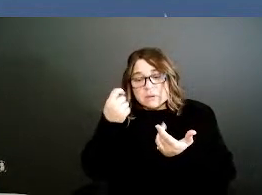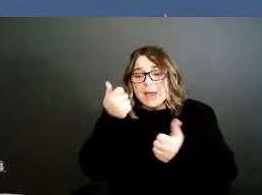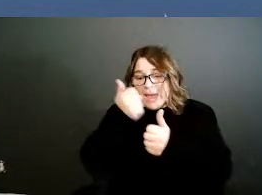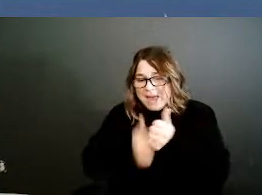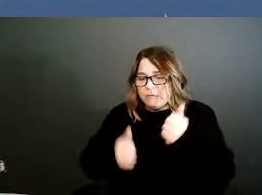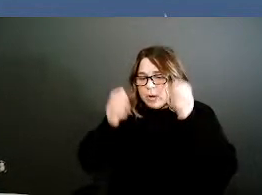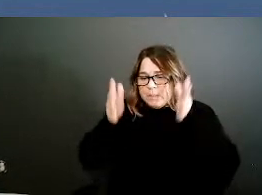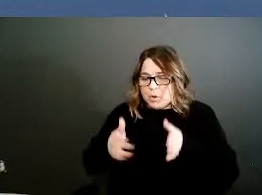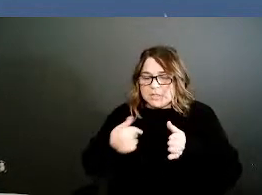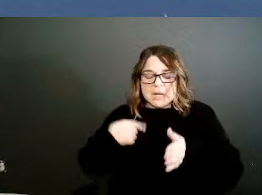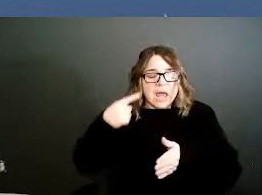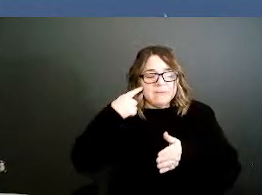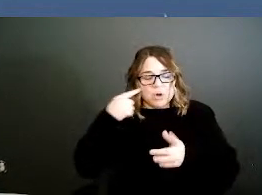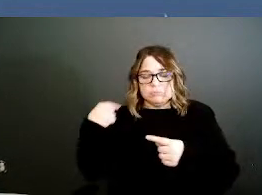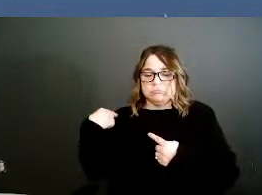≫ THANK YOU.